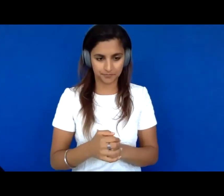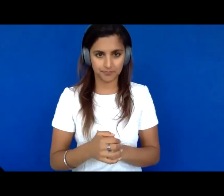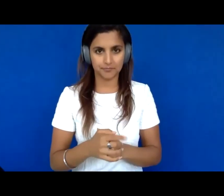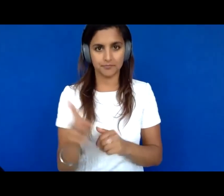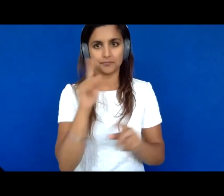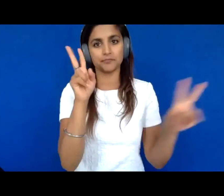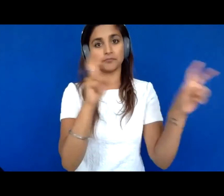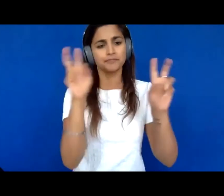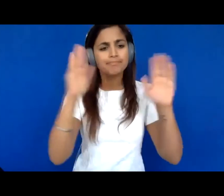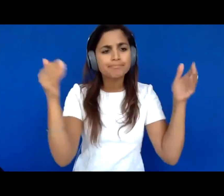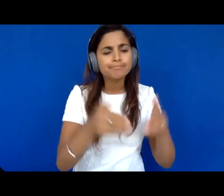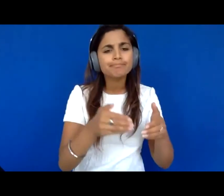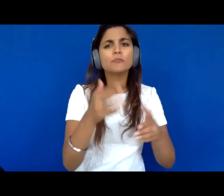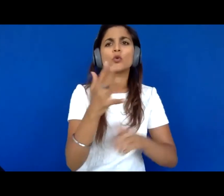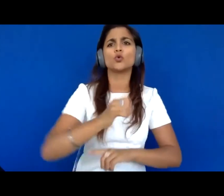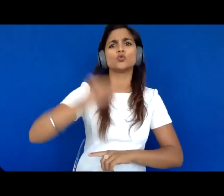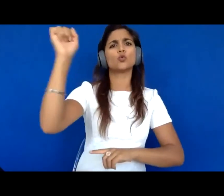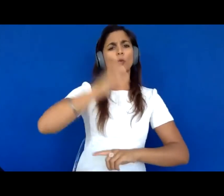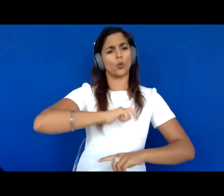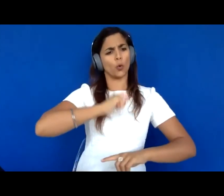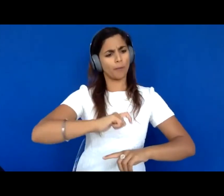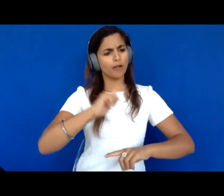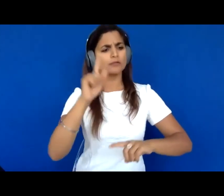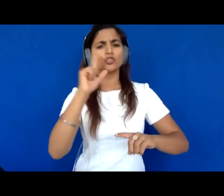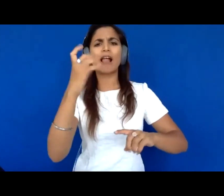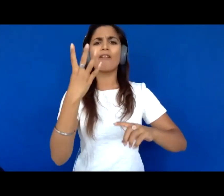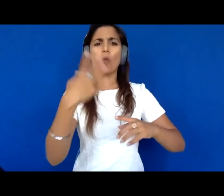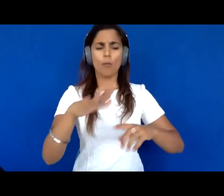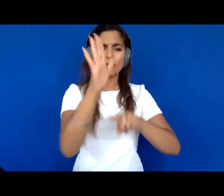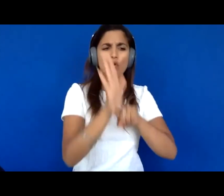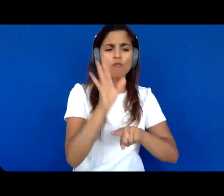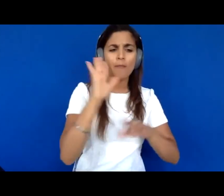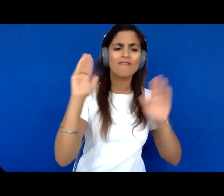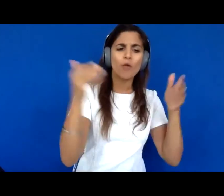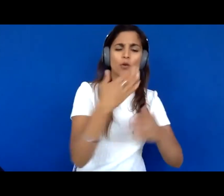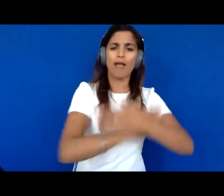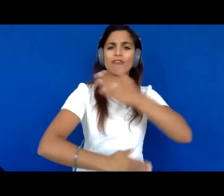the representations of gender and social constructions of disability so the tags